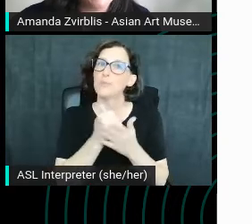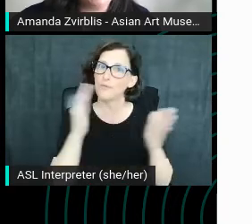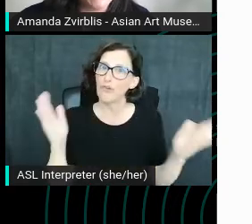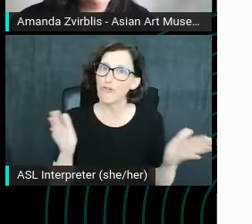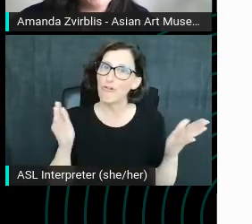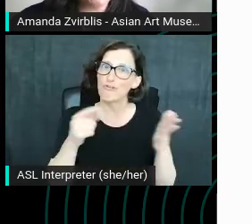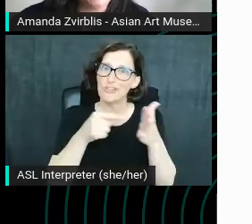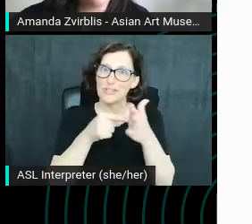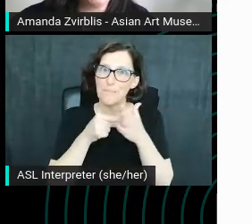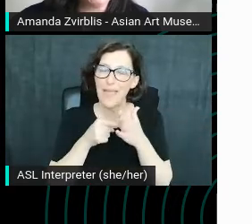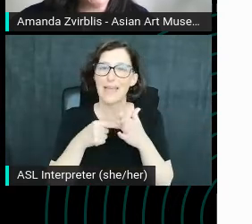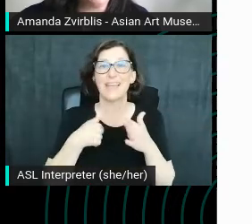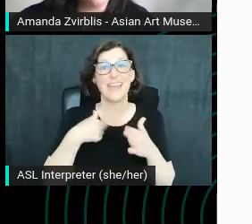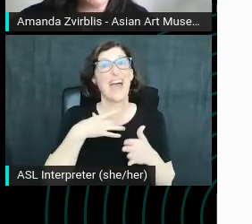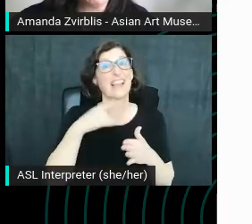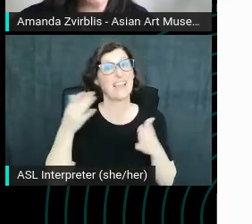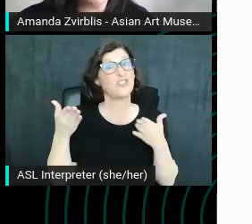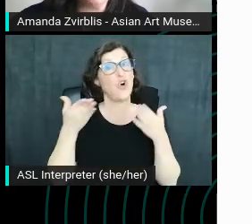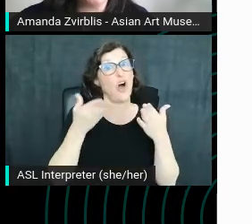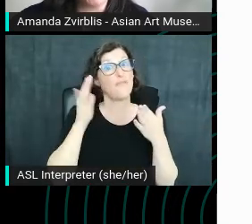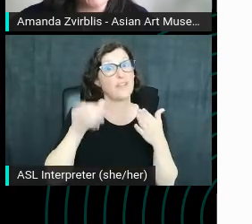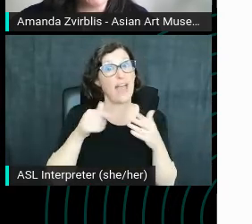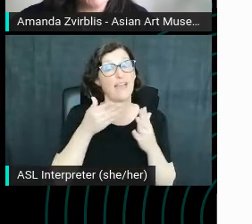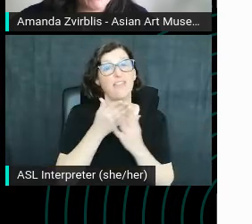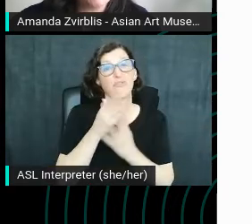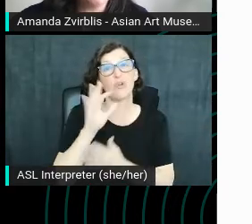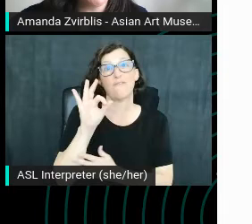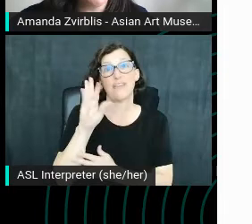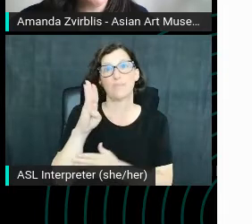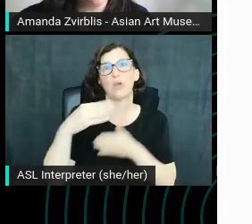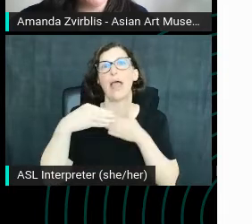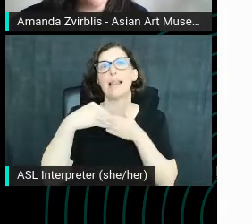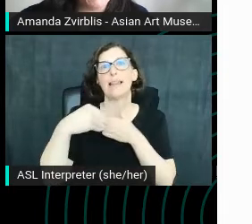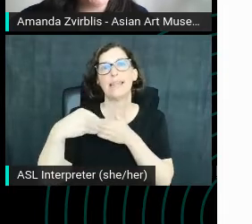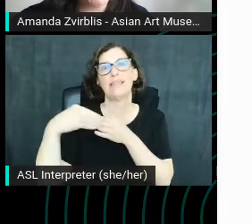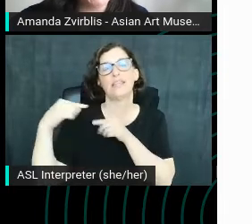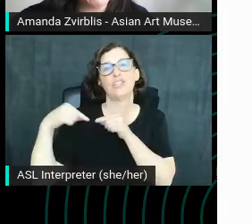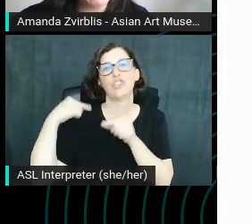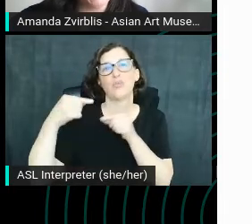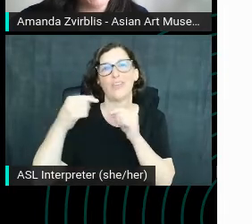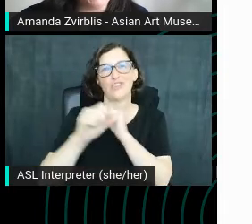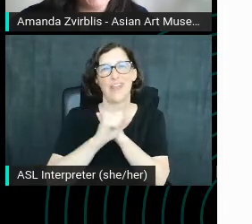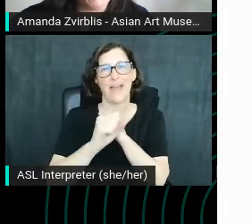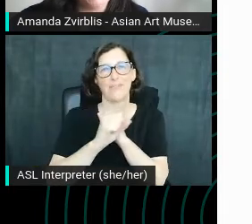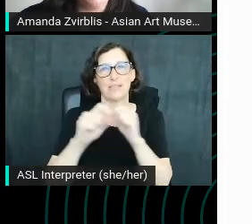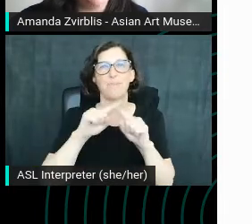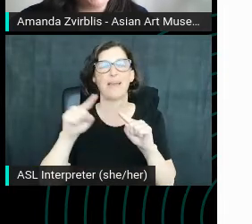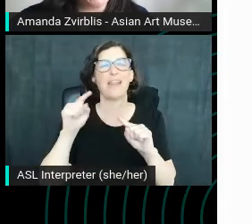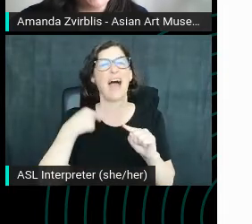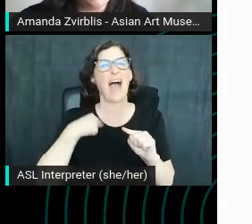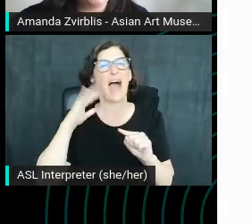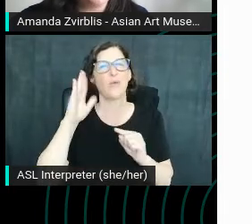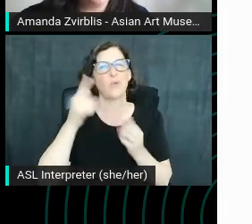and I like to offer this through Facebook's lead generation ads, but I'm actually going to talk about that in a few slides.